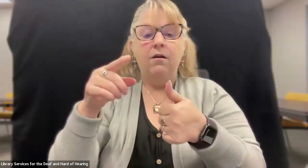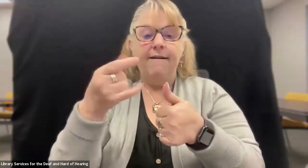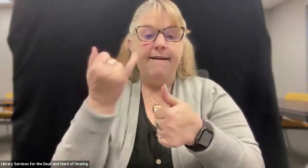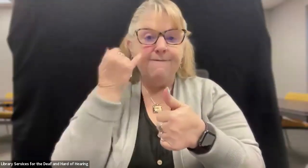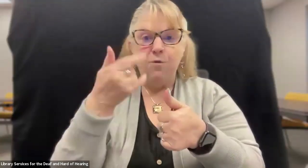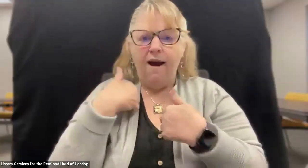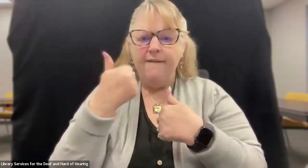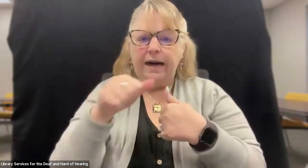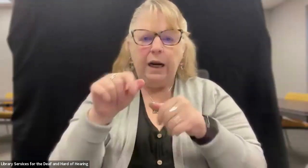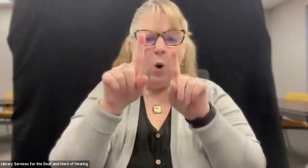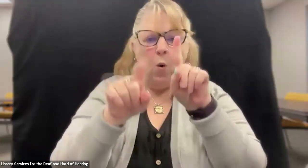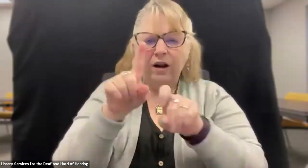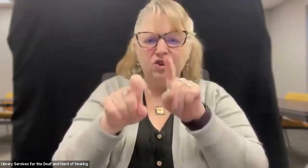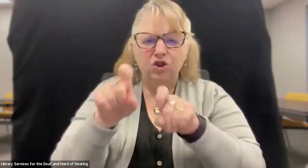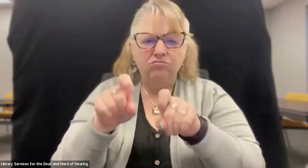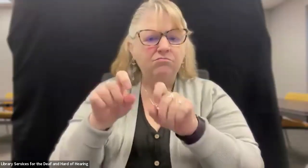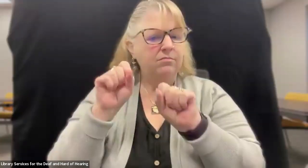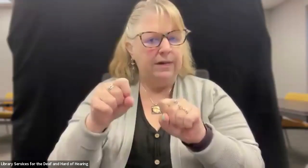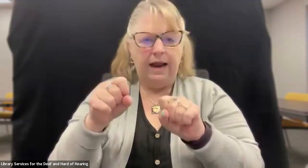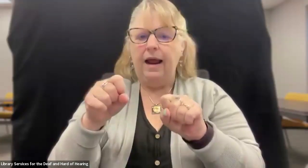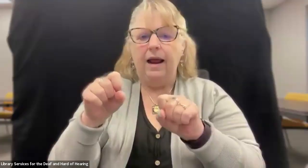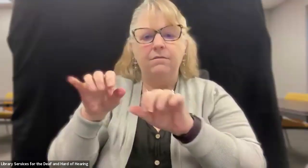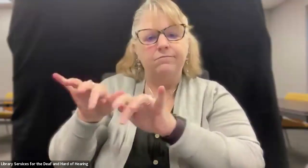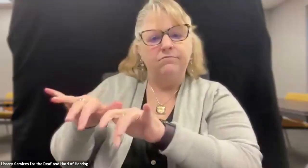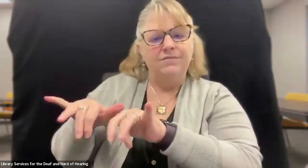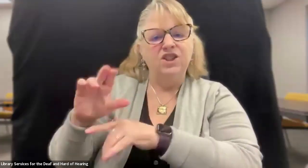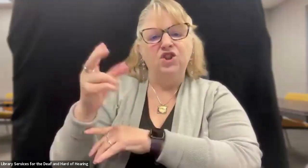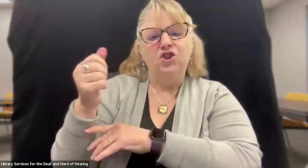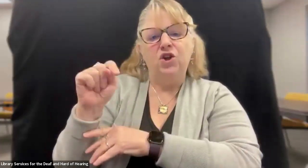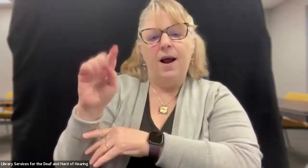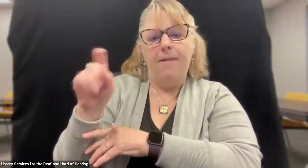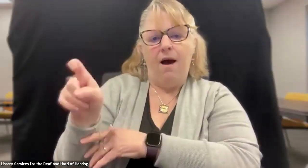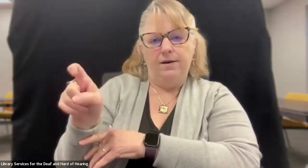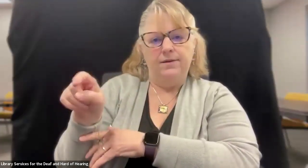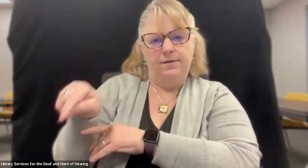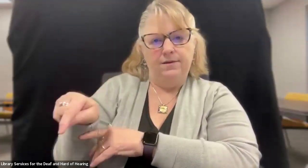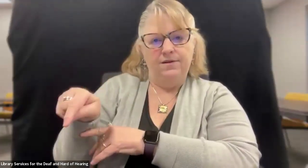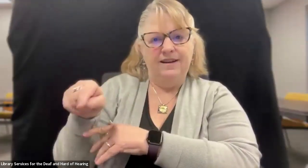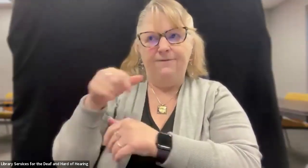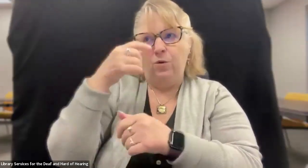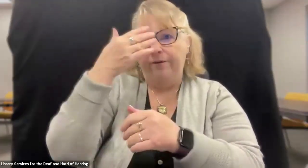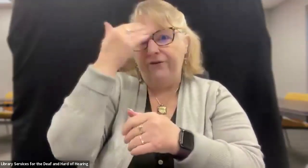And just a quick description. If you have any questions, feel free to type them in the chat.